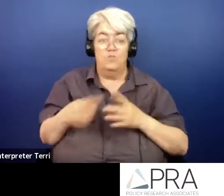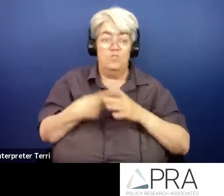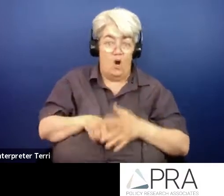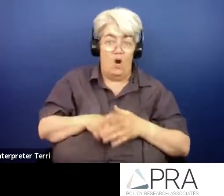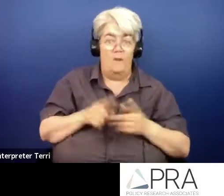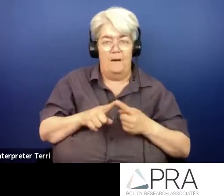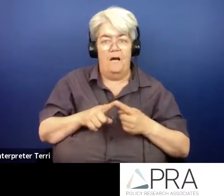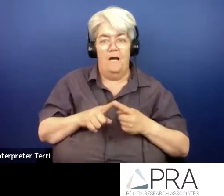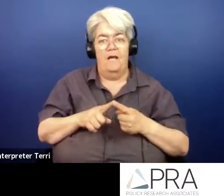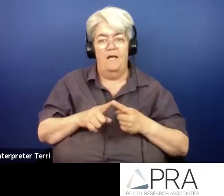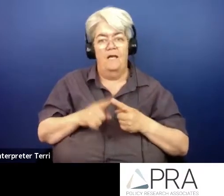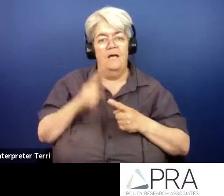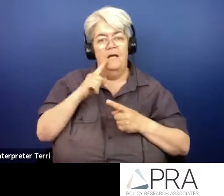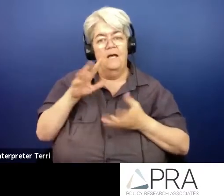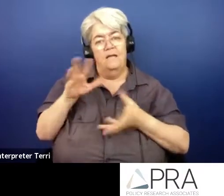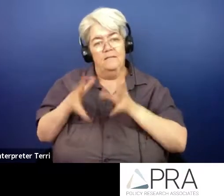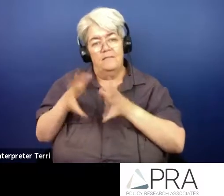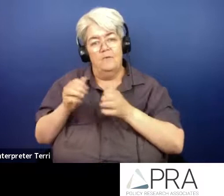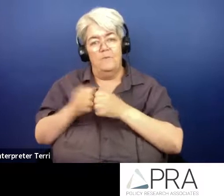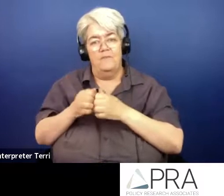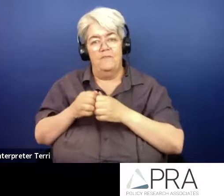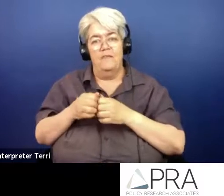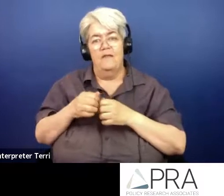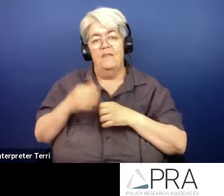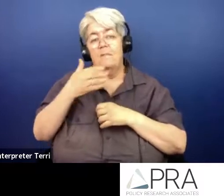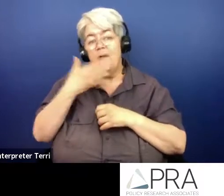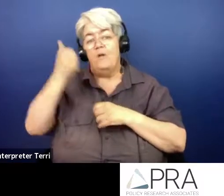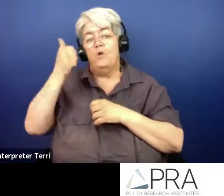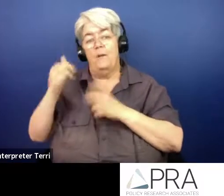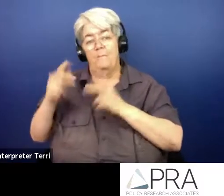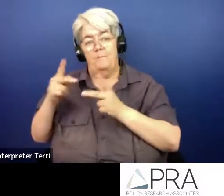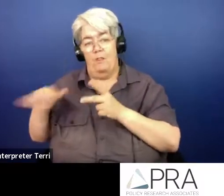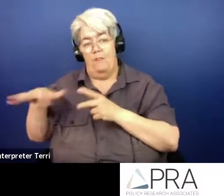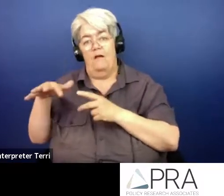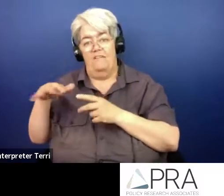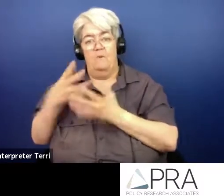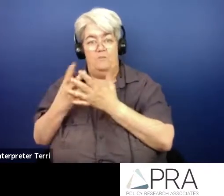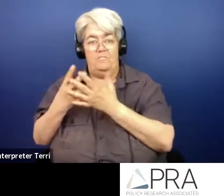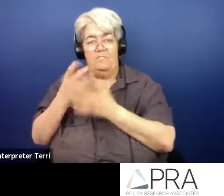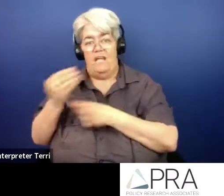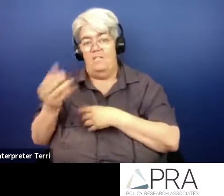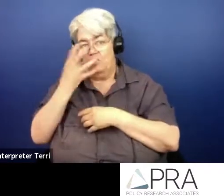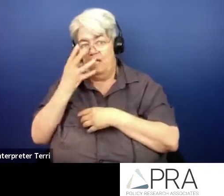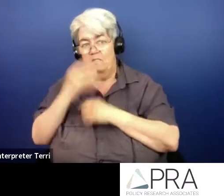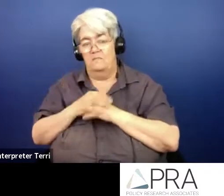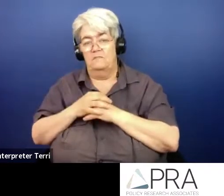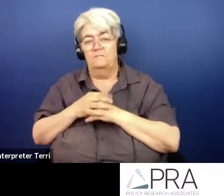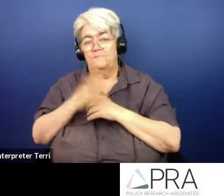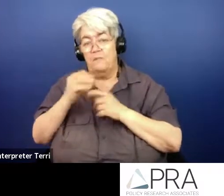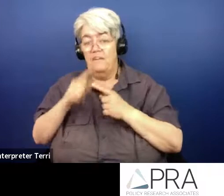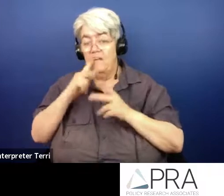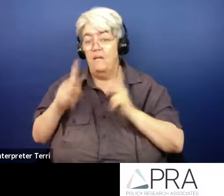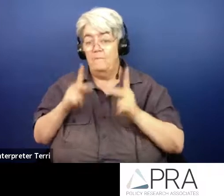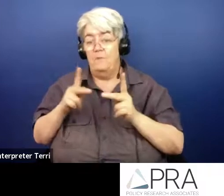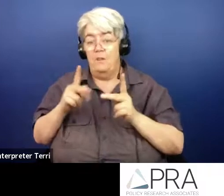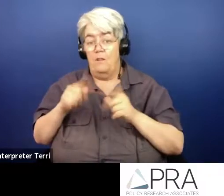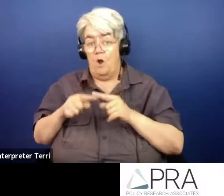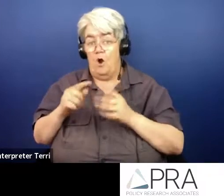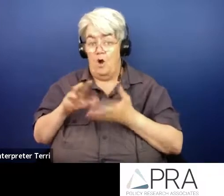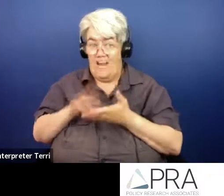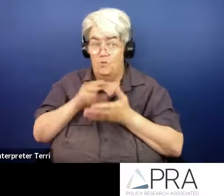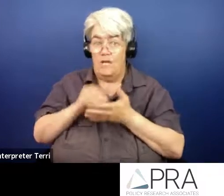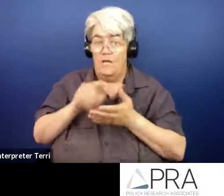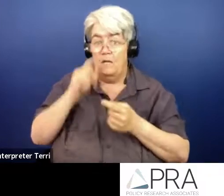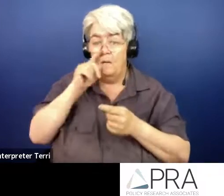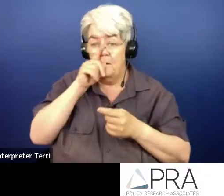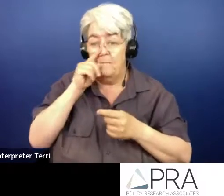on the better angles of prisons and jails. If people are educated and understand that